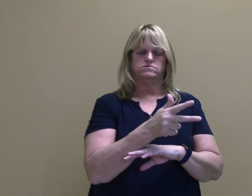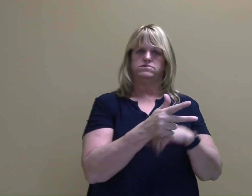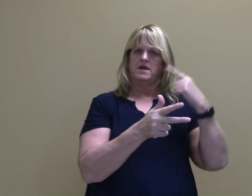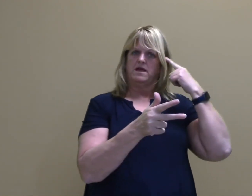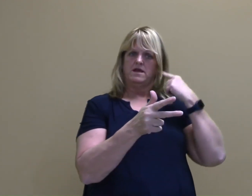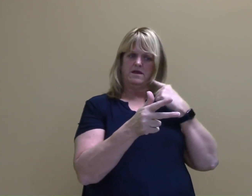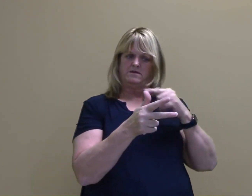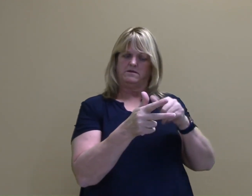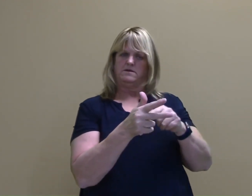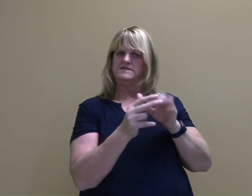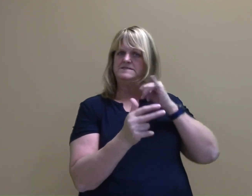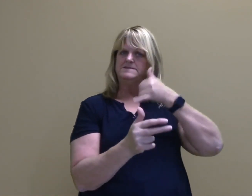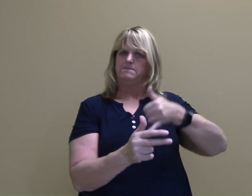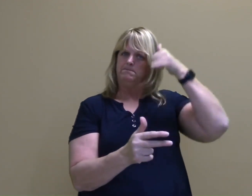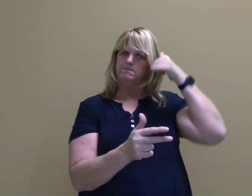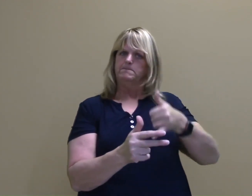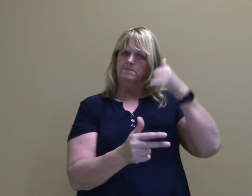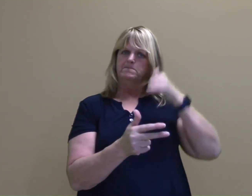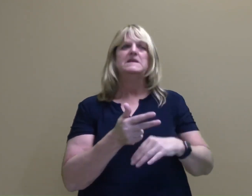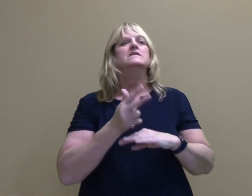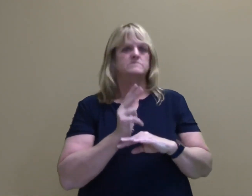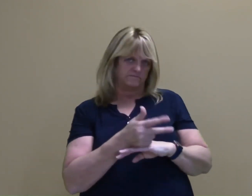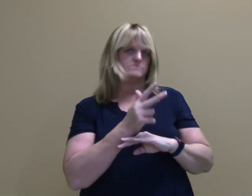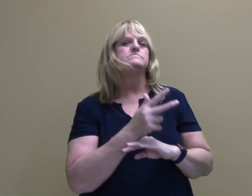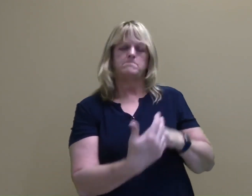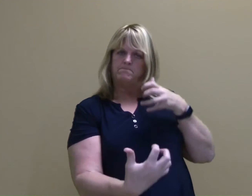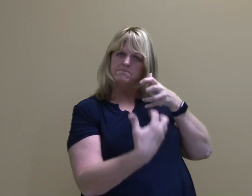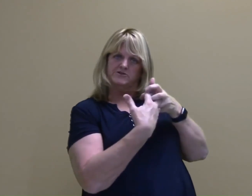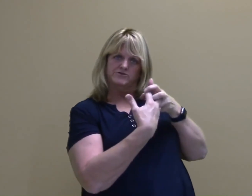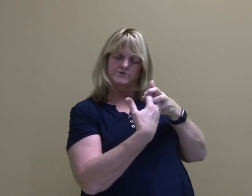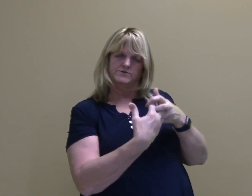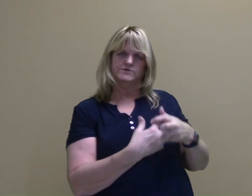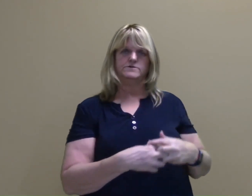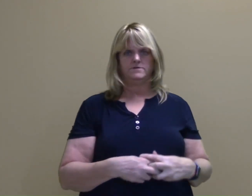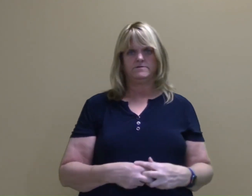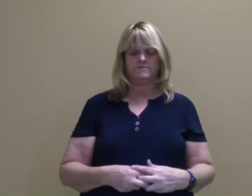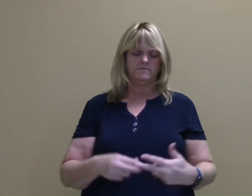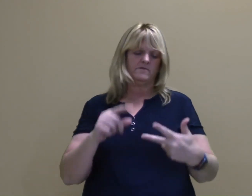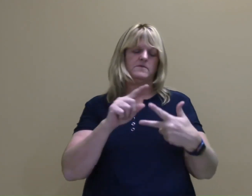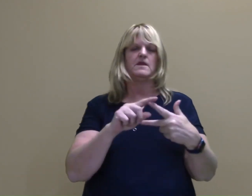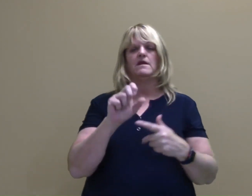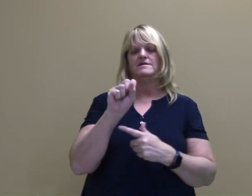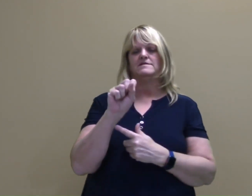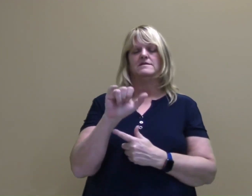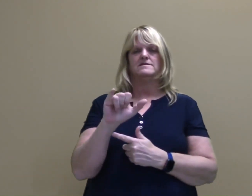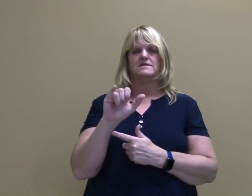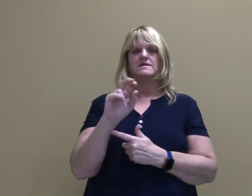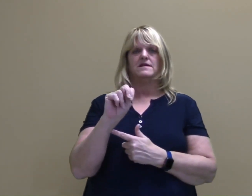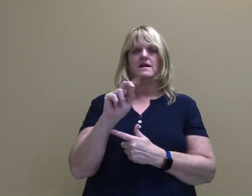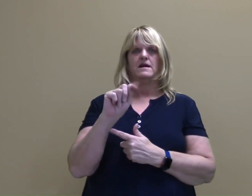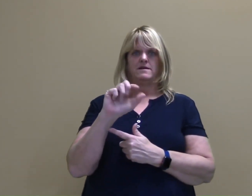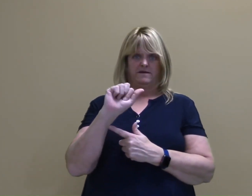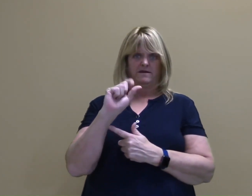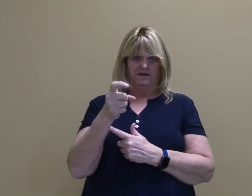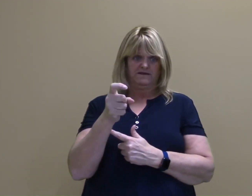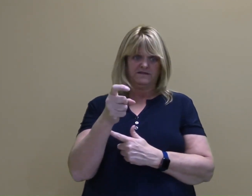Head movements should move in mimicry of the narrative such as the car’s movement in this example. For syntax,